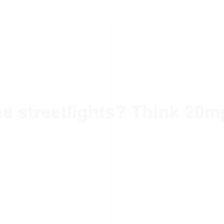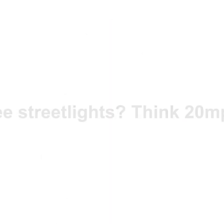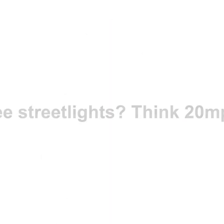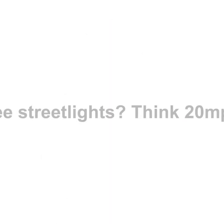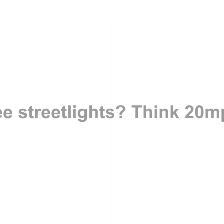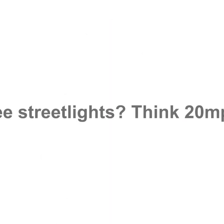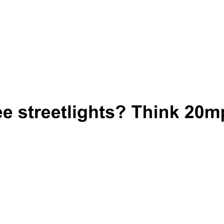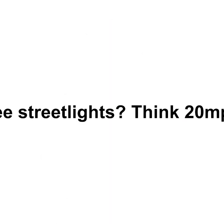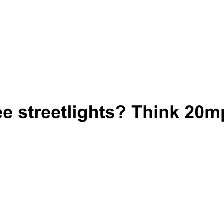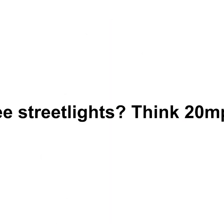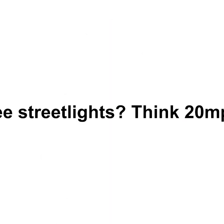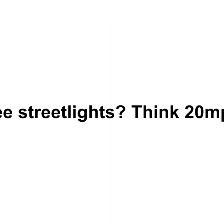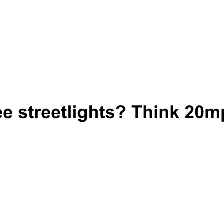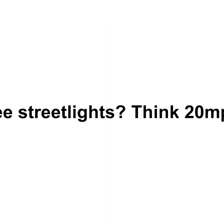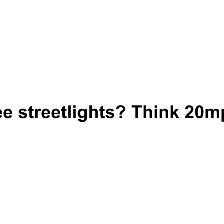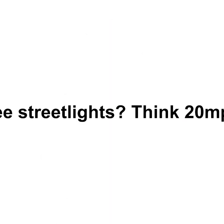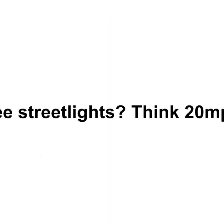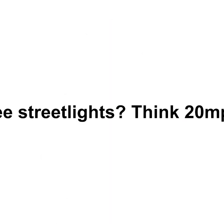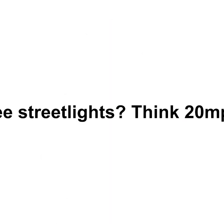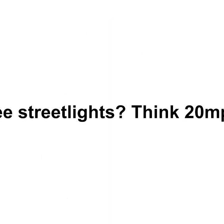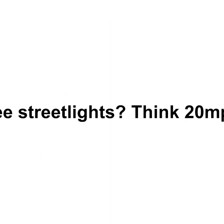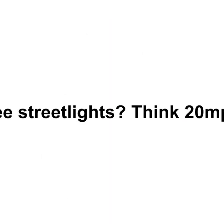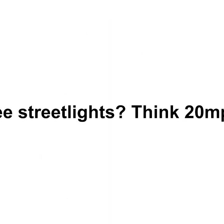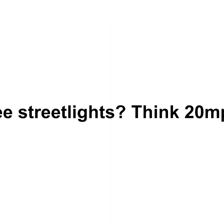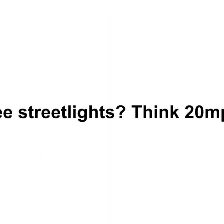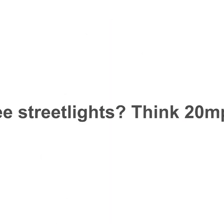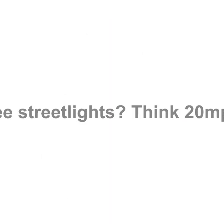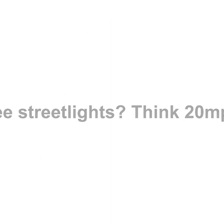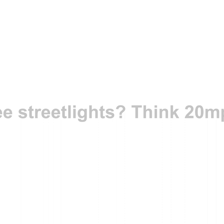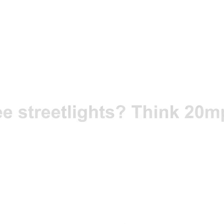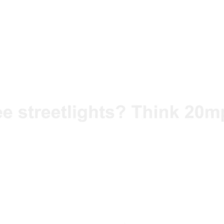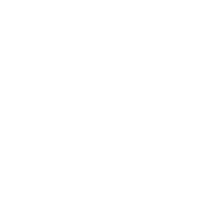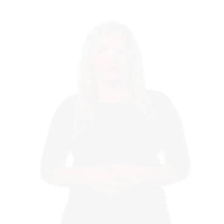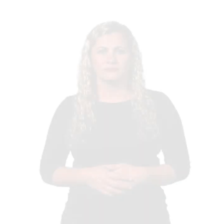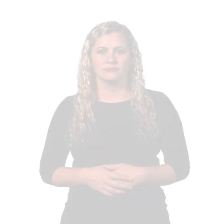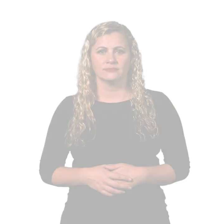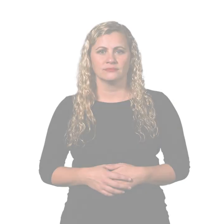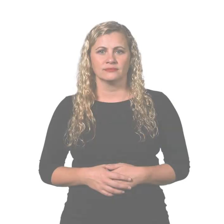See streetlights? Think 20mph